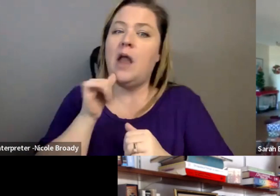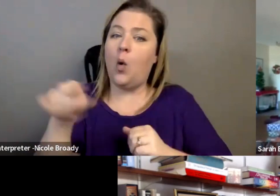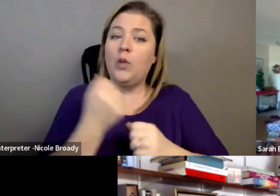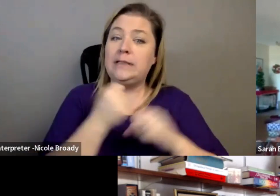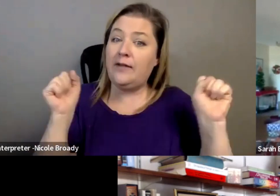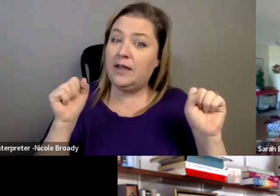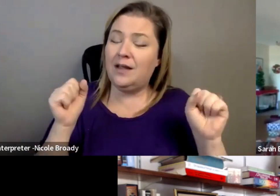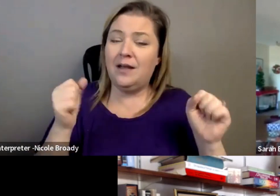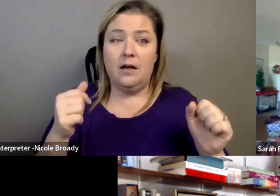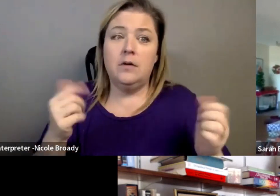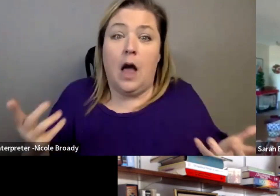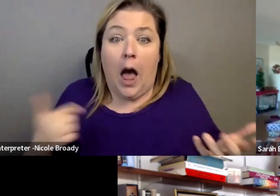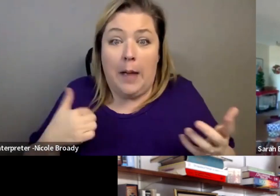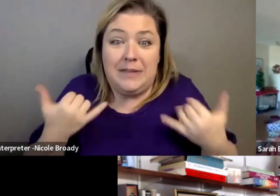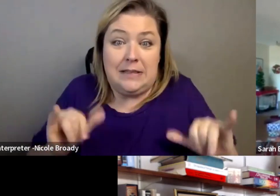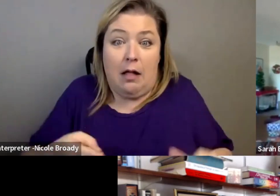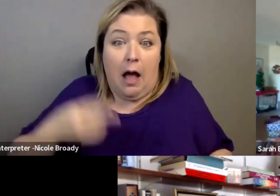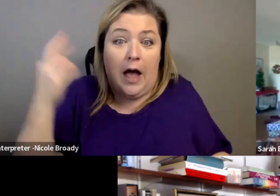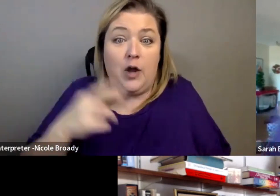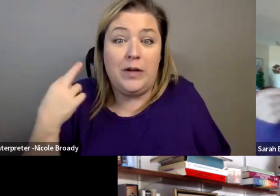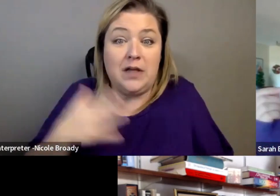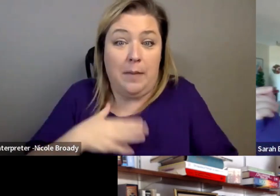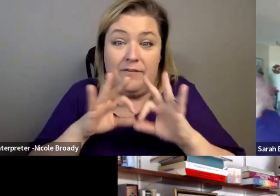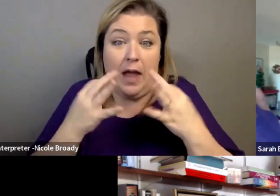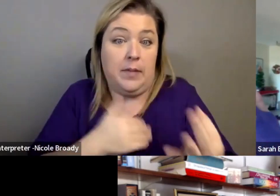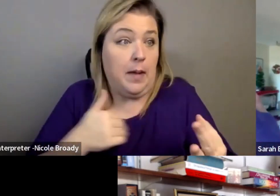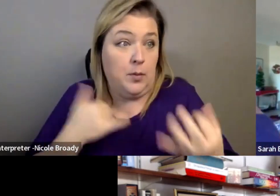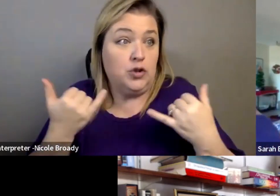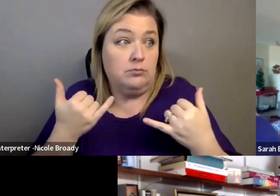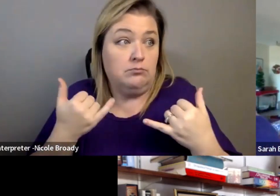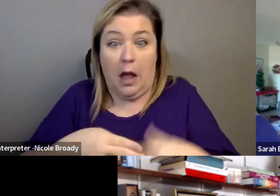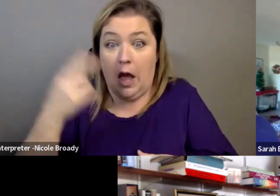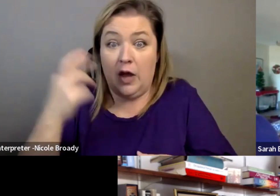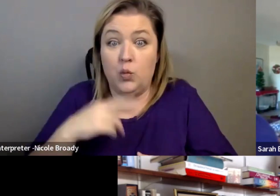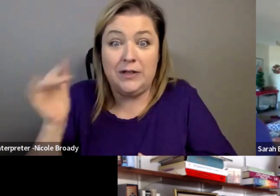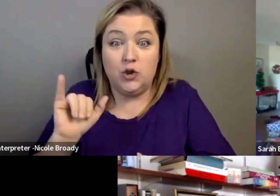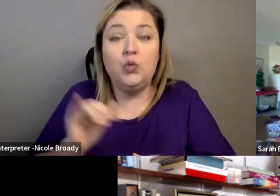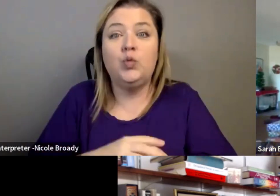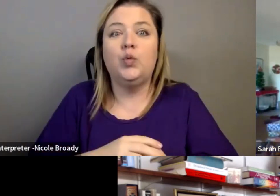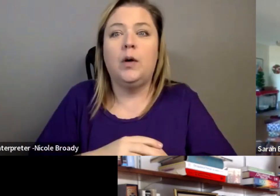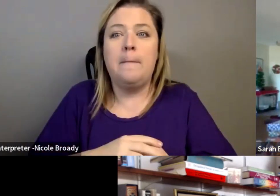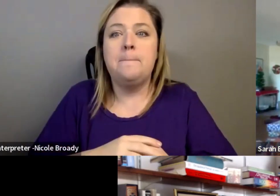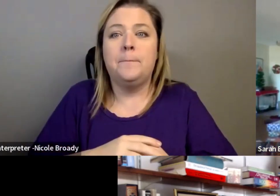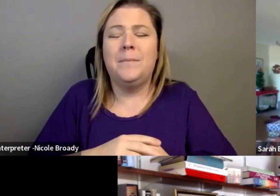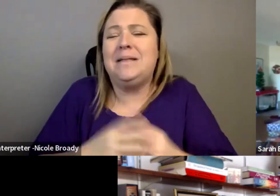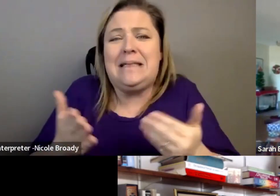know, I'm still high risk, and my family members are still high risk. But because it's more convenient, and it works better